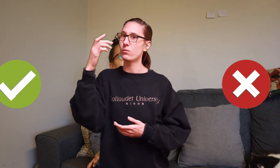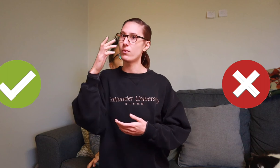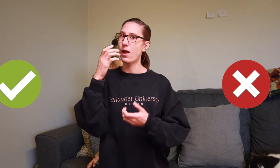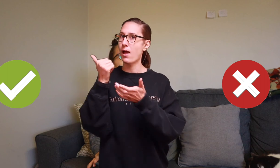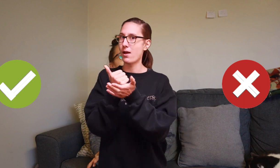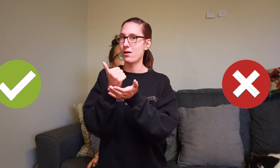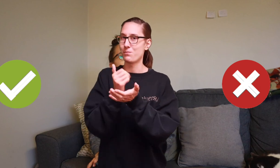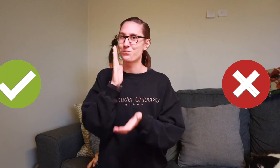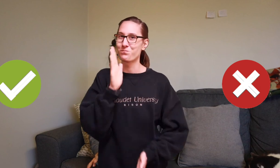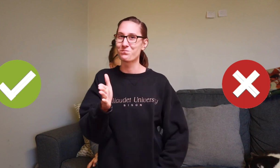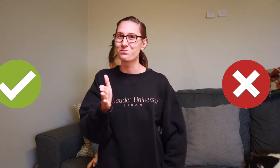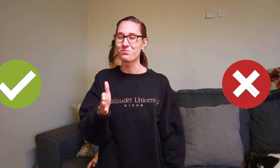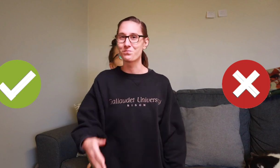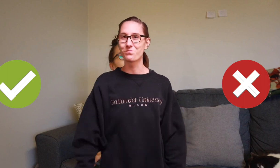They will help you